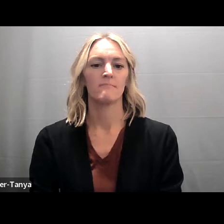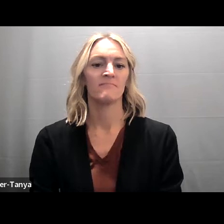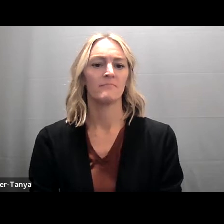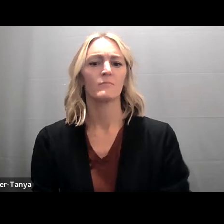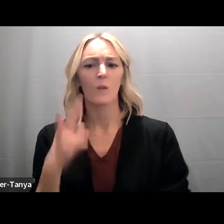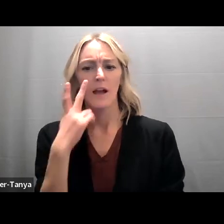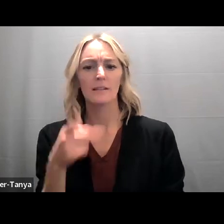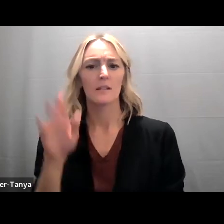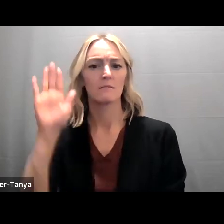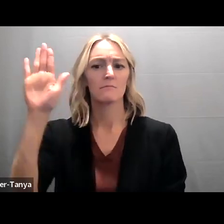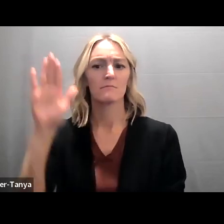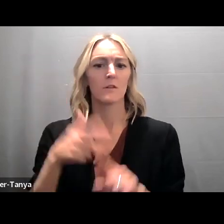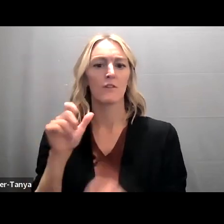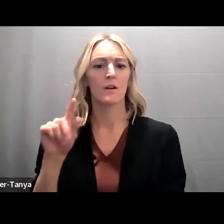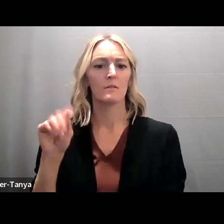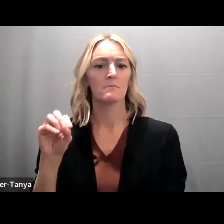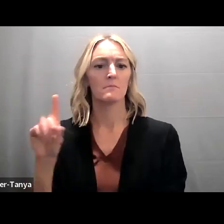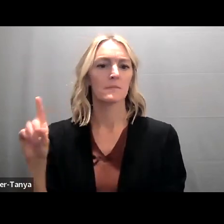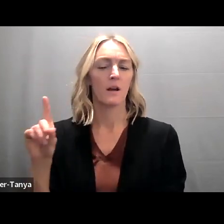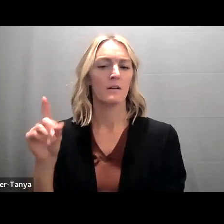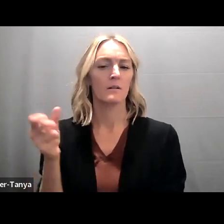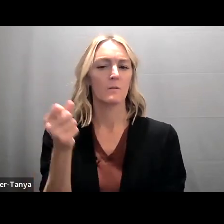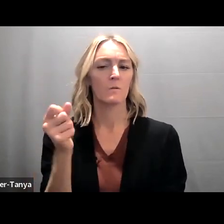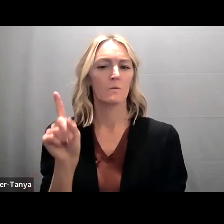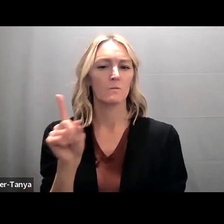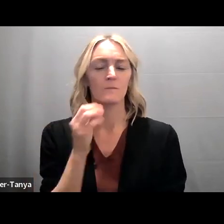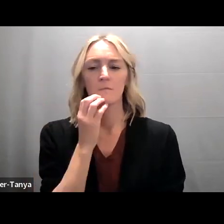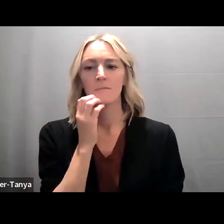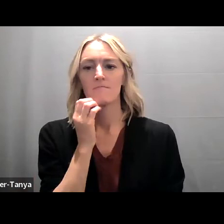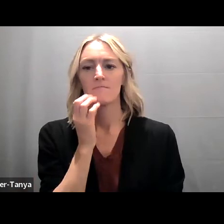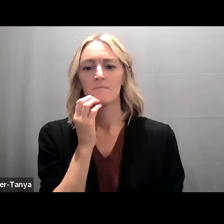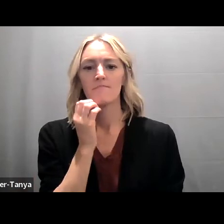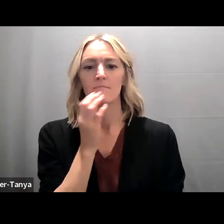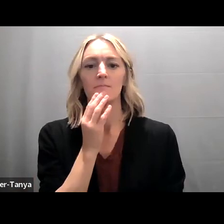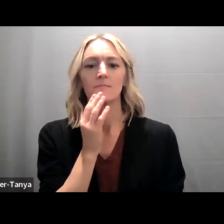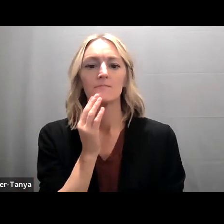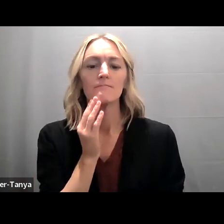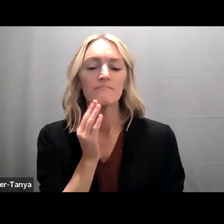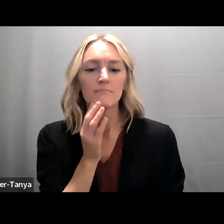We have rah raised handed from Todd. One second, Todd. There you go.